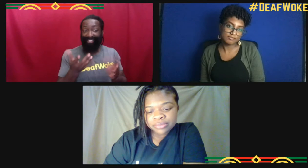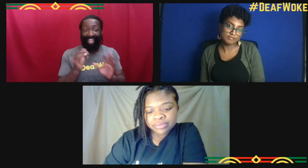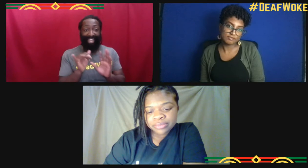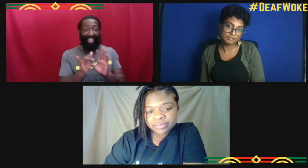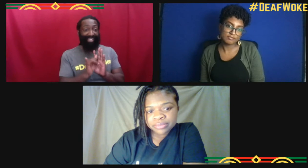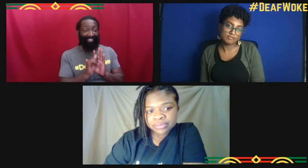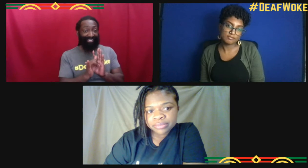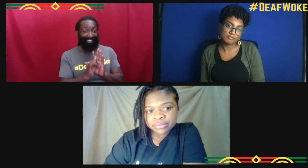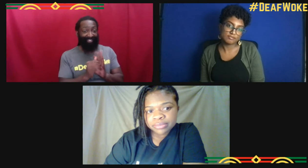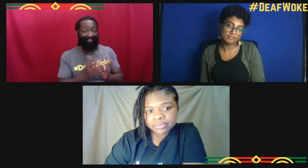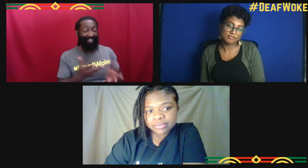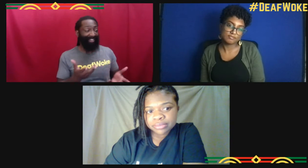How do you identify?